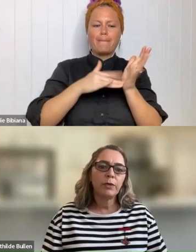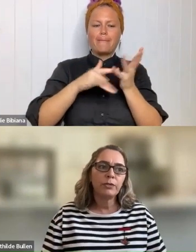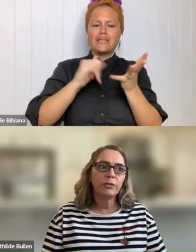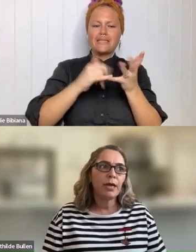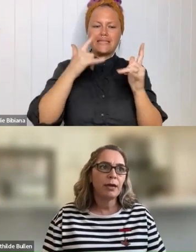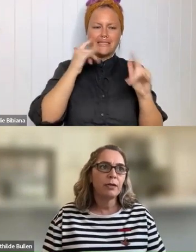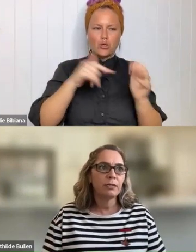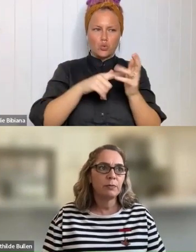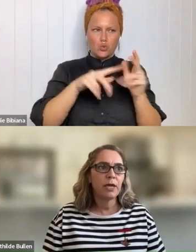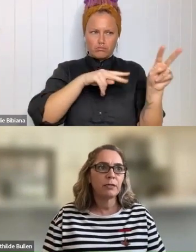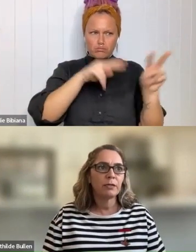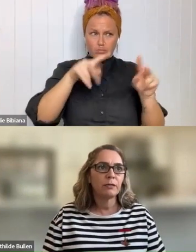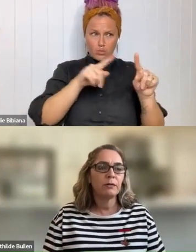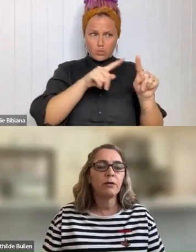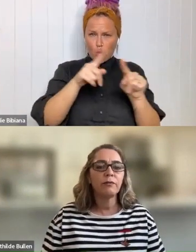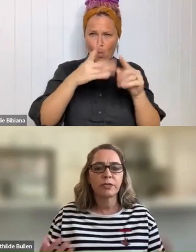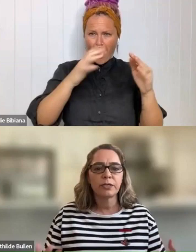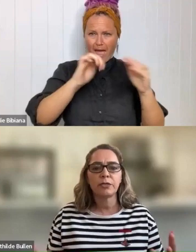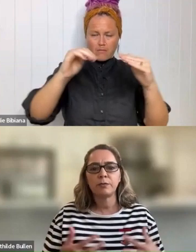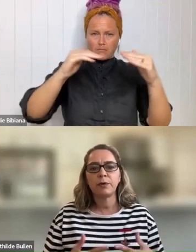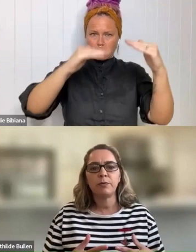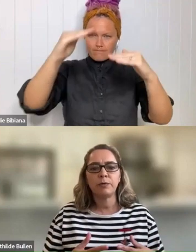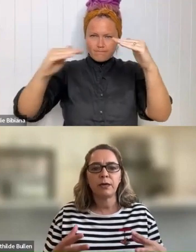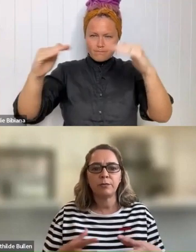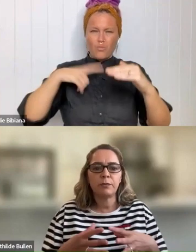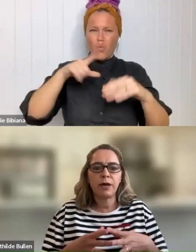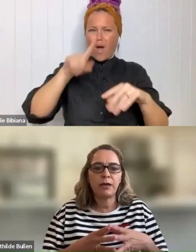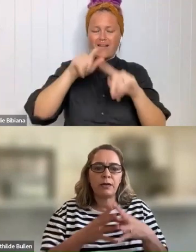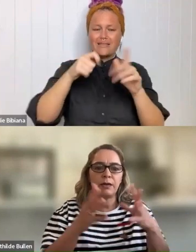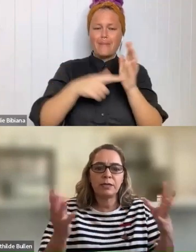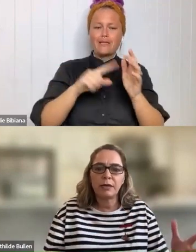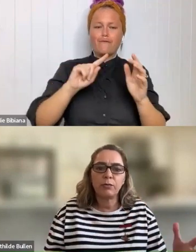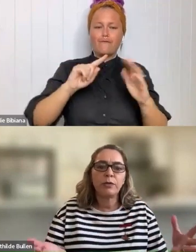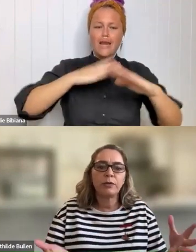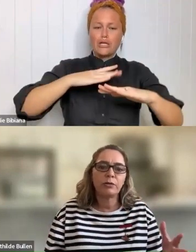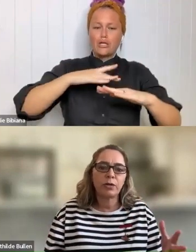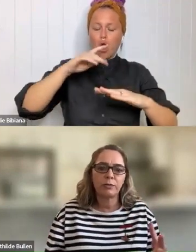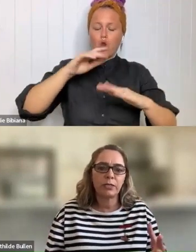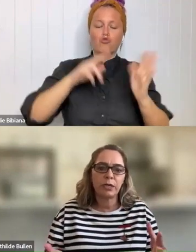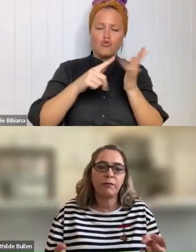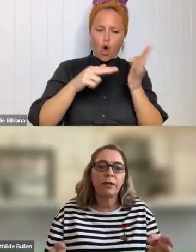Because you can't expect non First Nations people to come to the party and understand all that you're trying to achieve